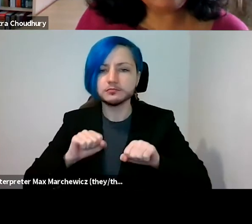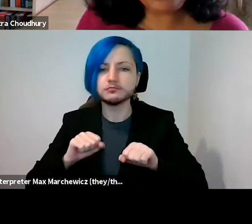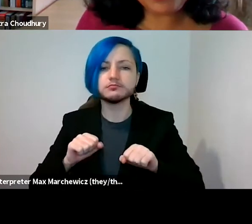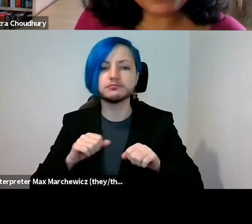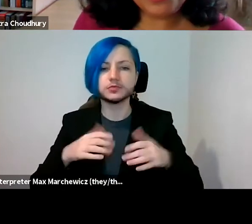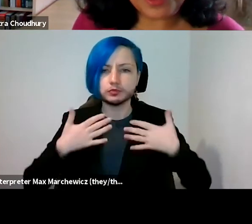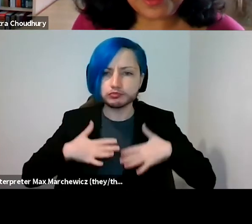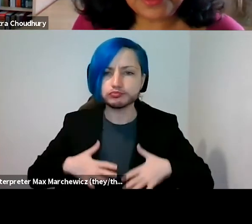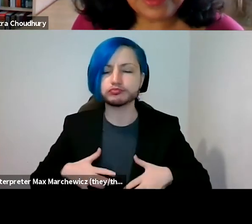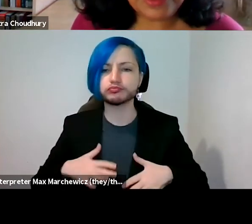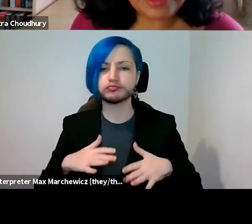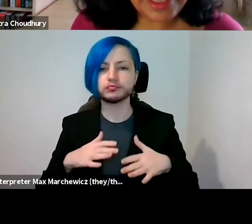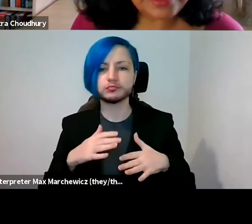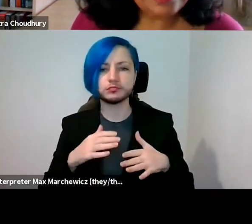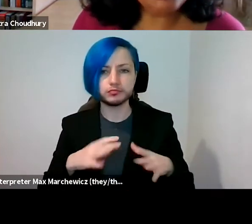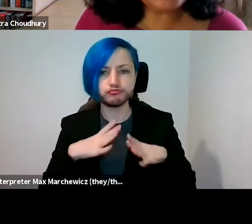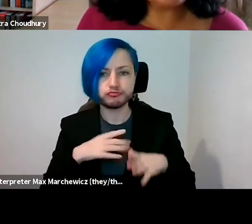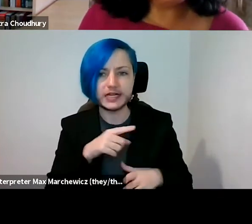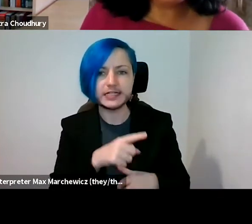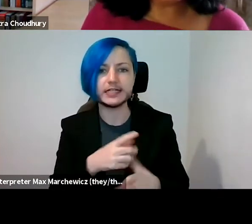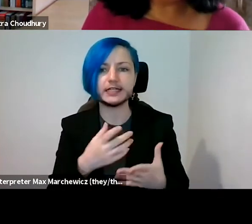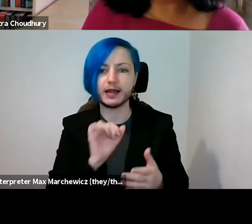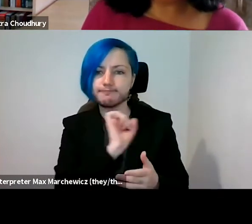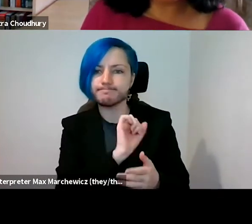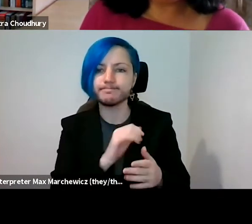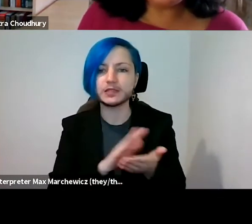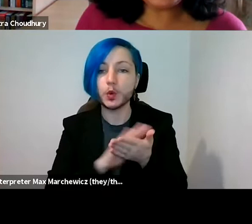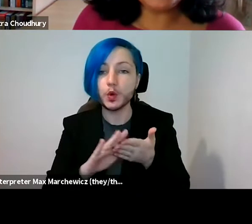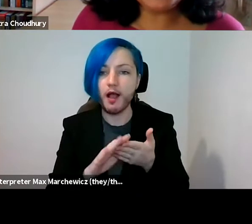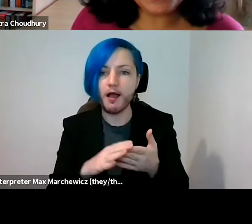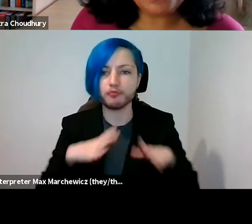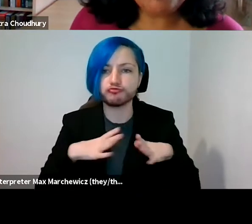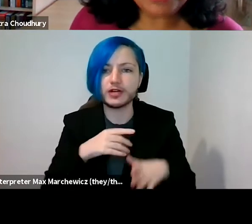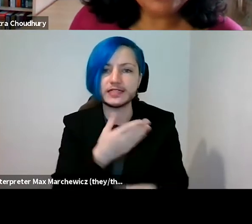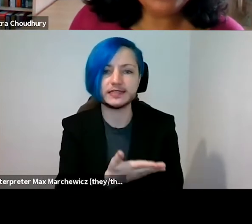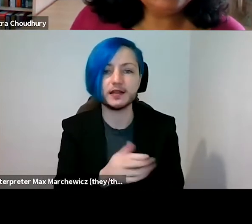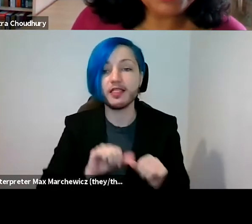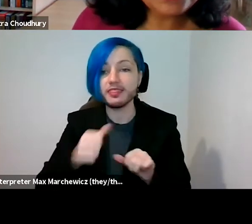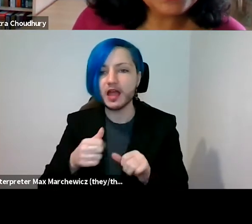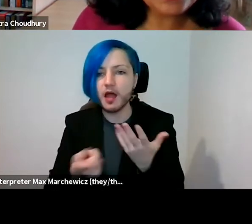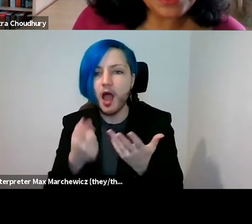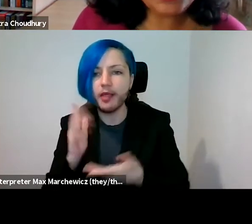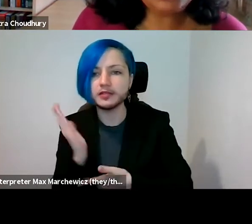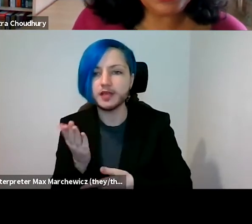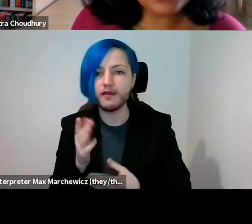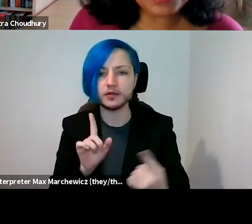and prepare his hookah, and then the maidservants got up, and meeting the dark man in the passages, shrieked,